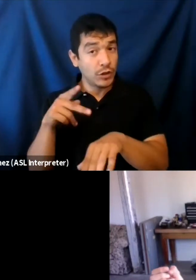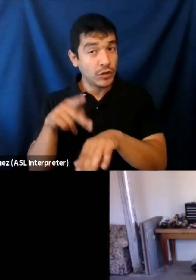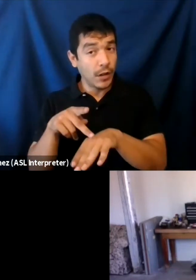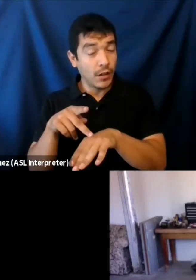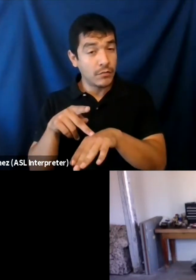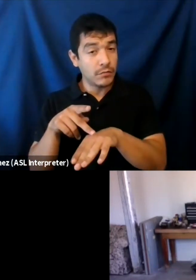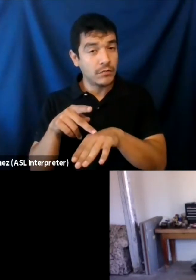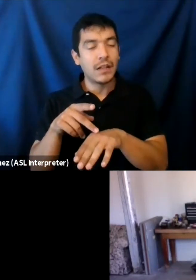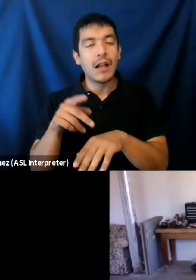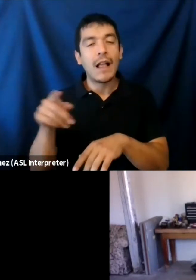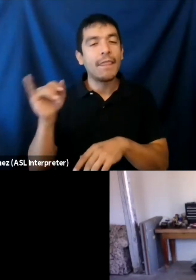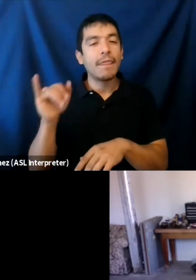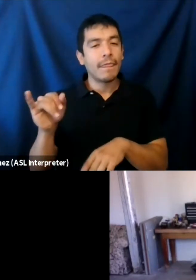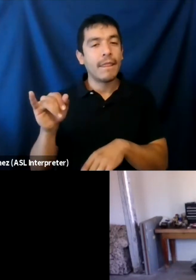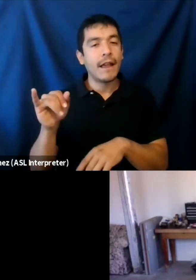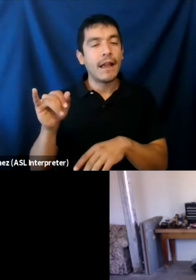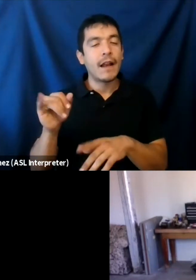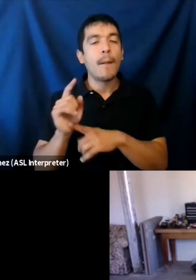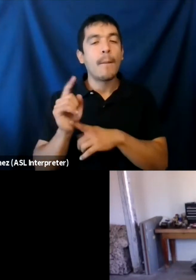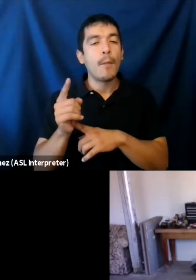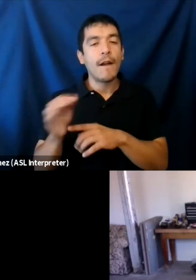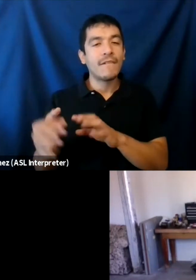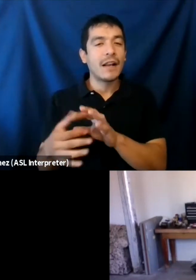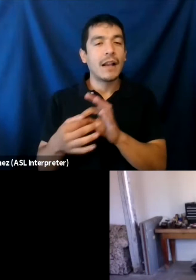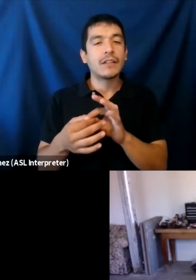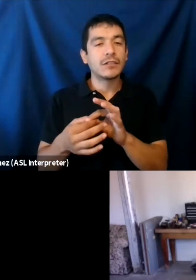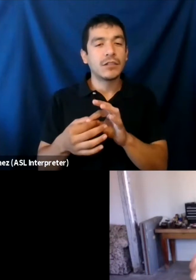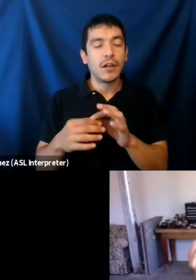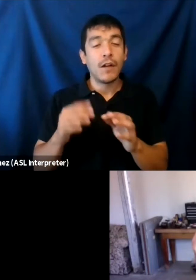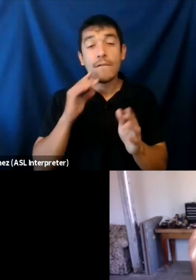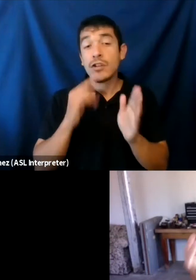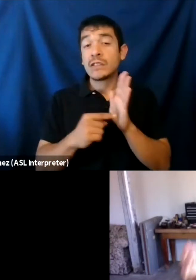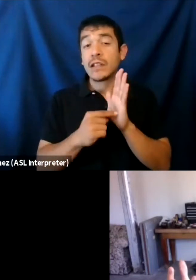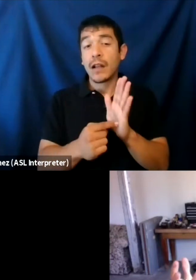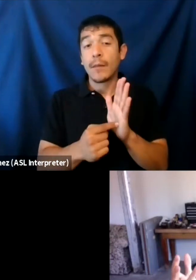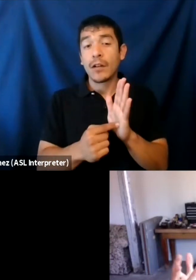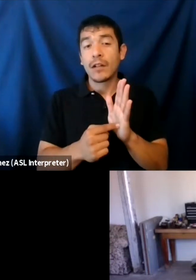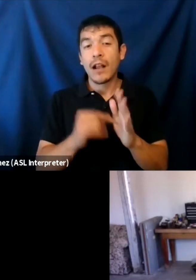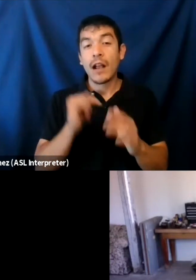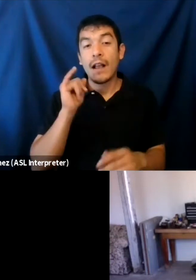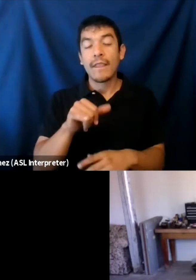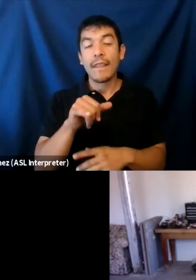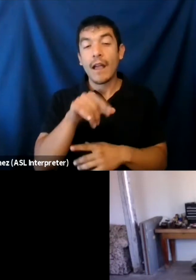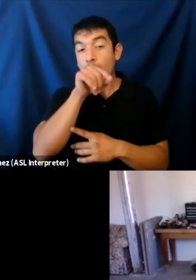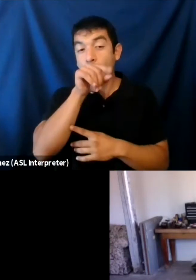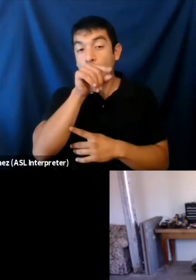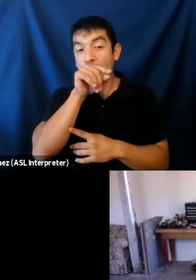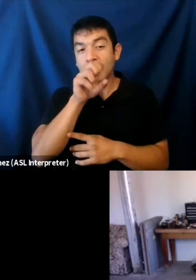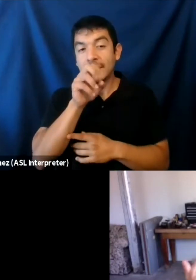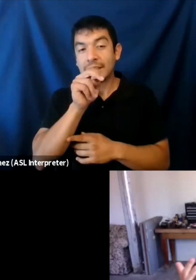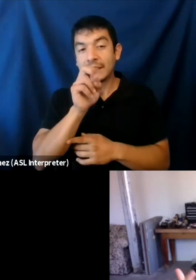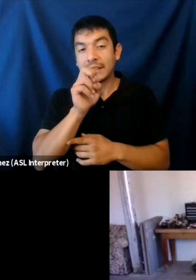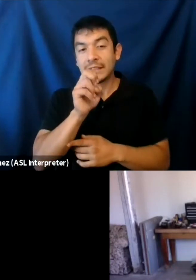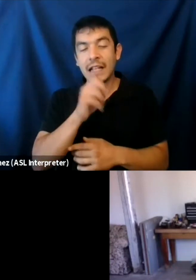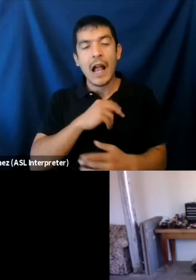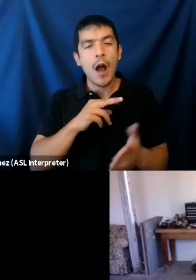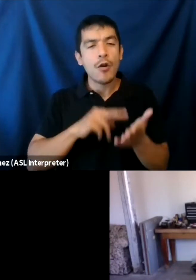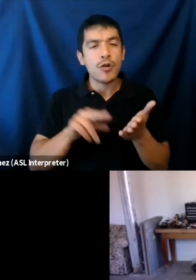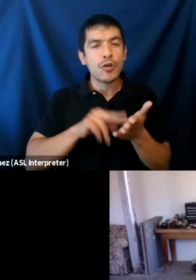is those moments of connection. And so for instance, the pigeon scene, I was researching pigeons and I thought like,